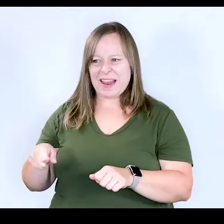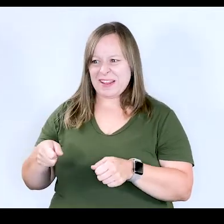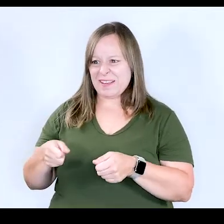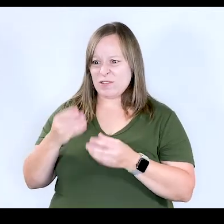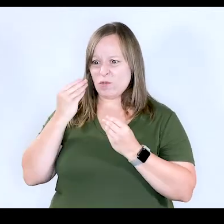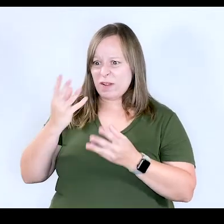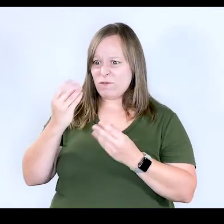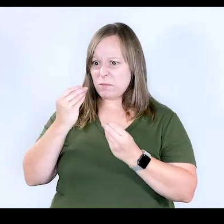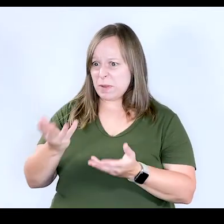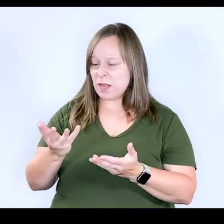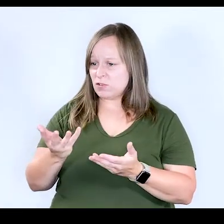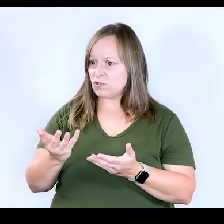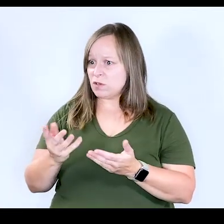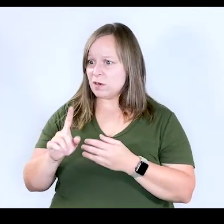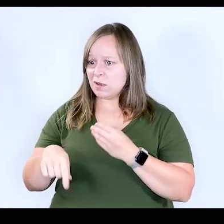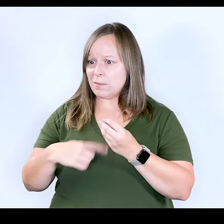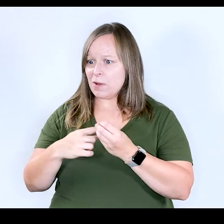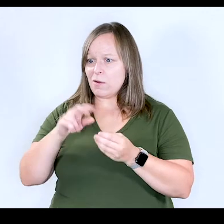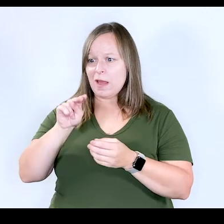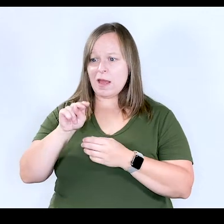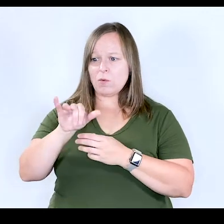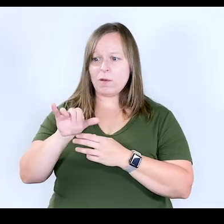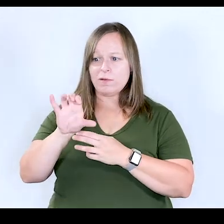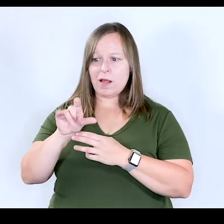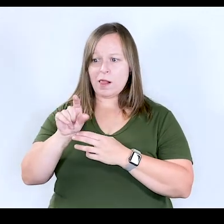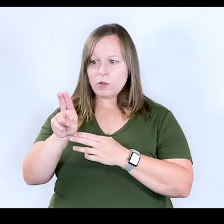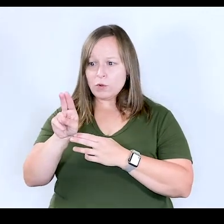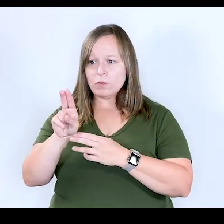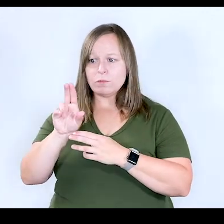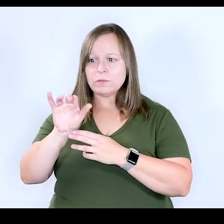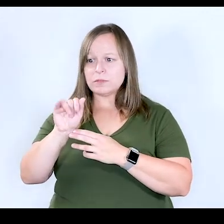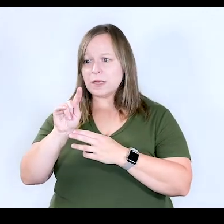Is there information on the NYCLU site?